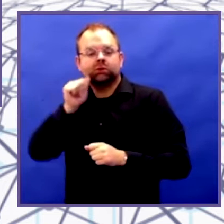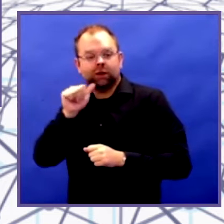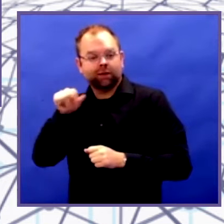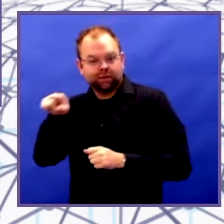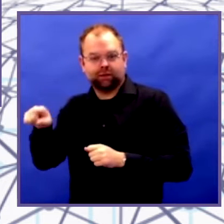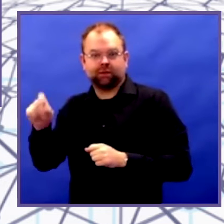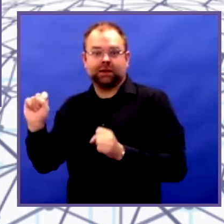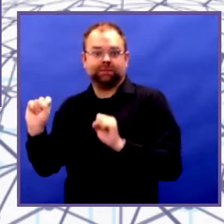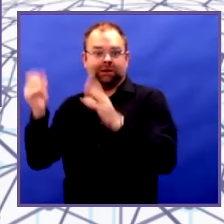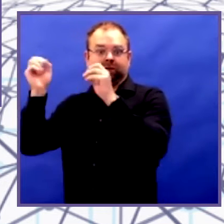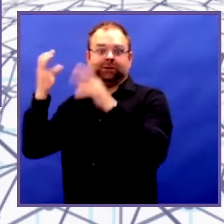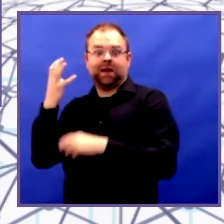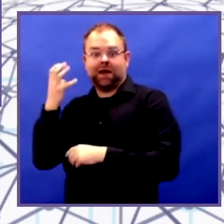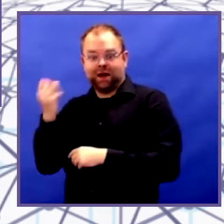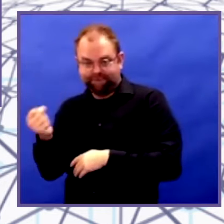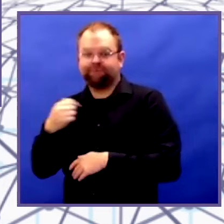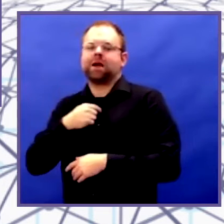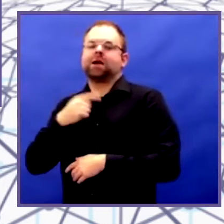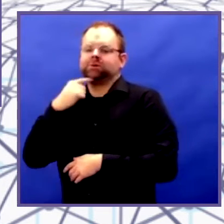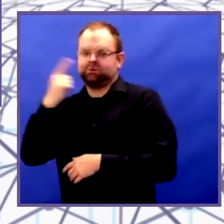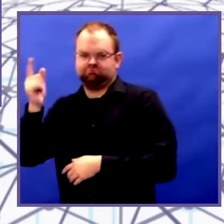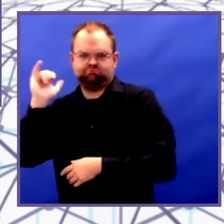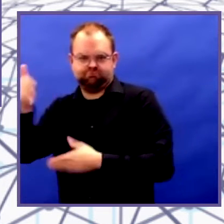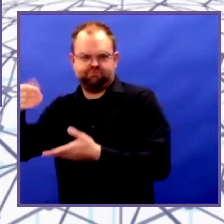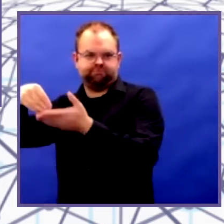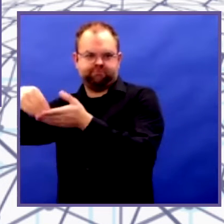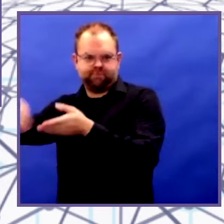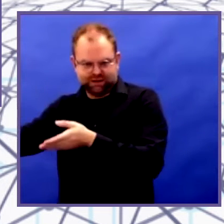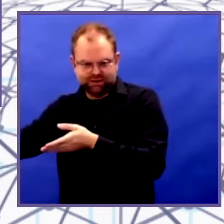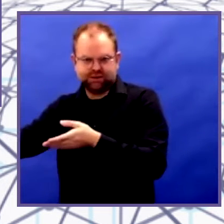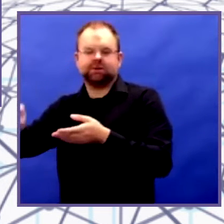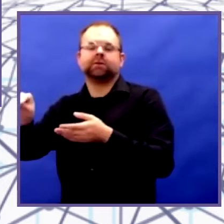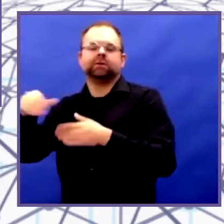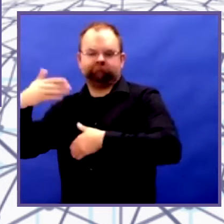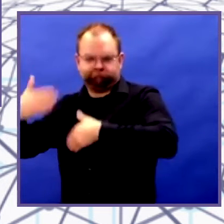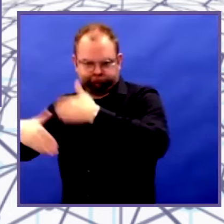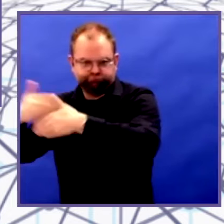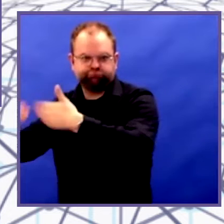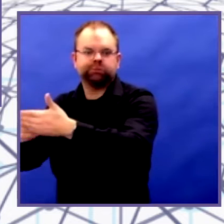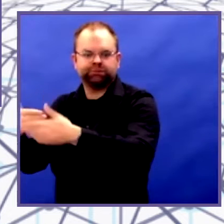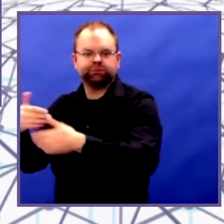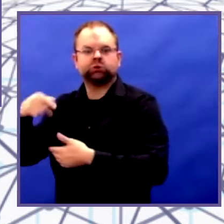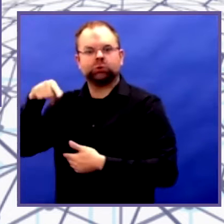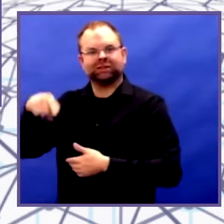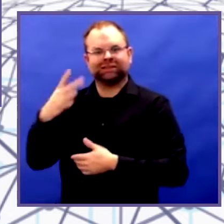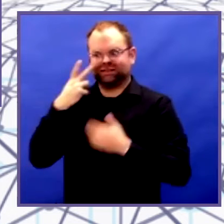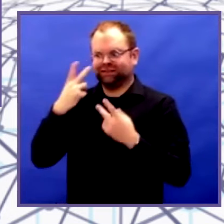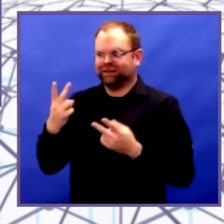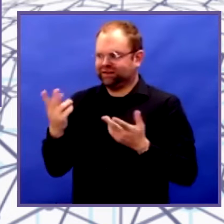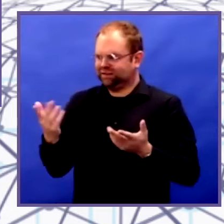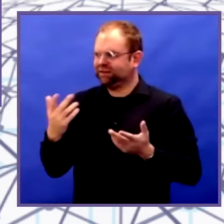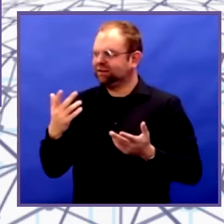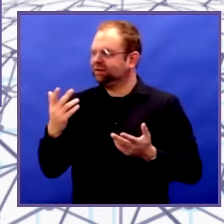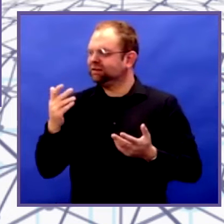coverage and it's relevant across the continuum of health care, including prevention, treatment,